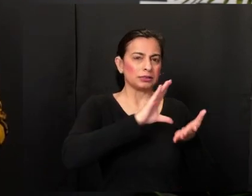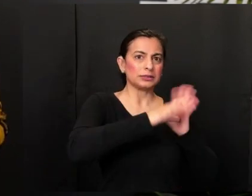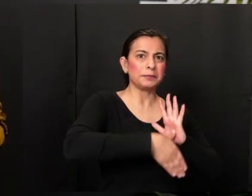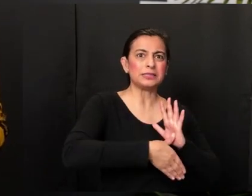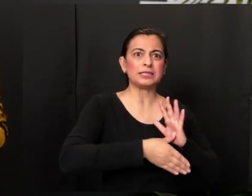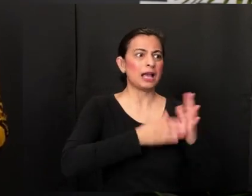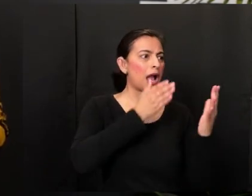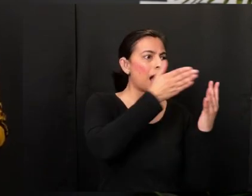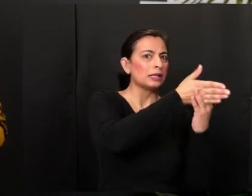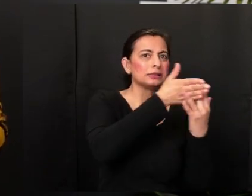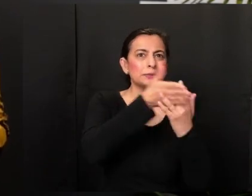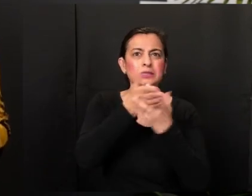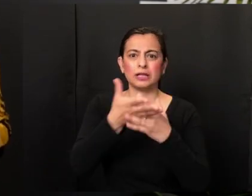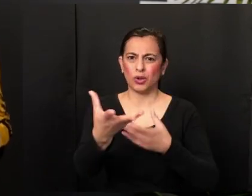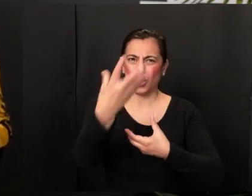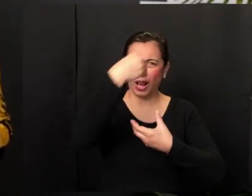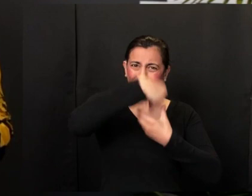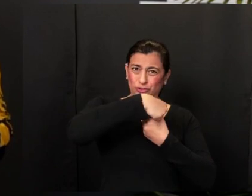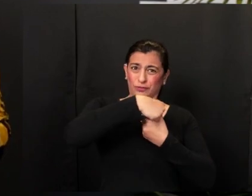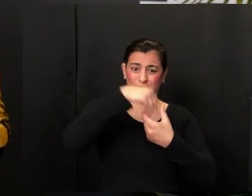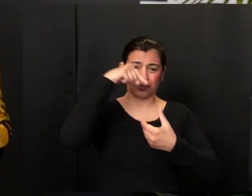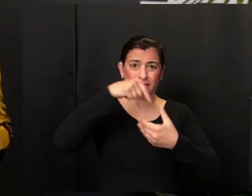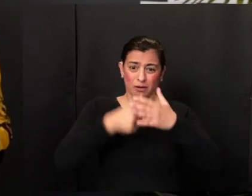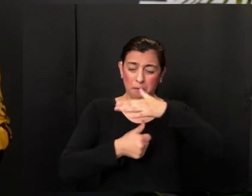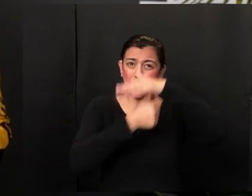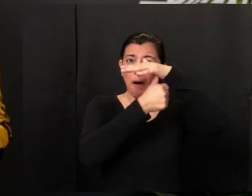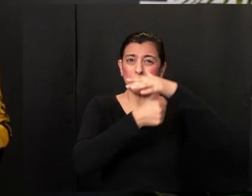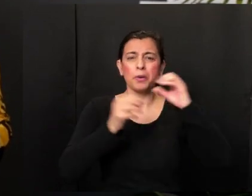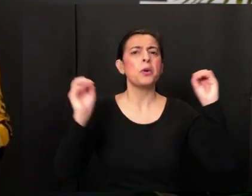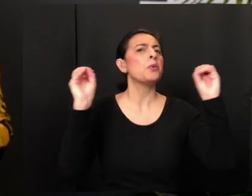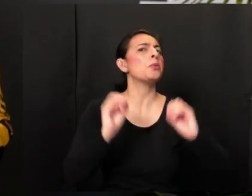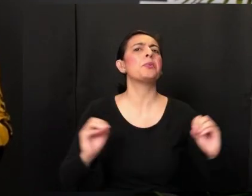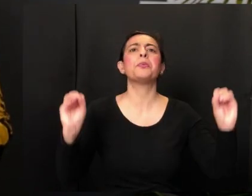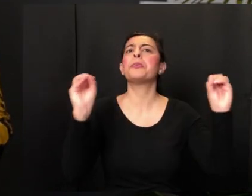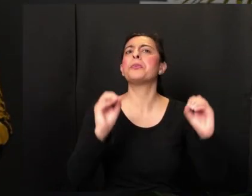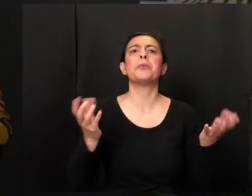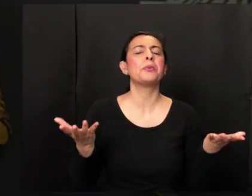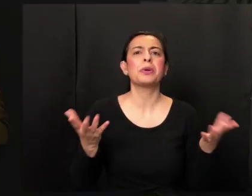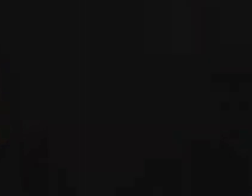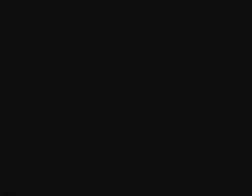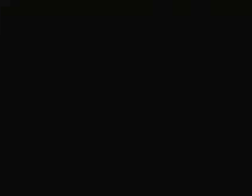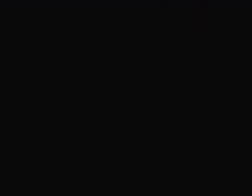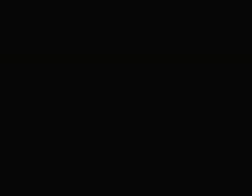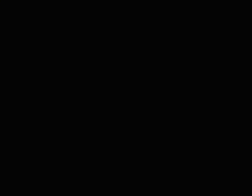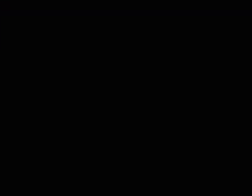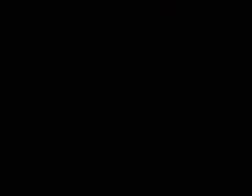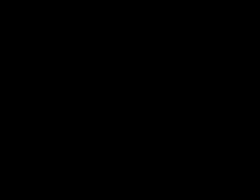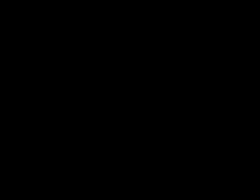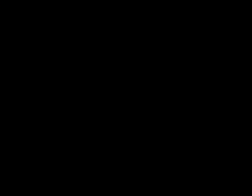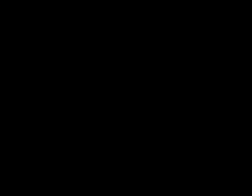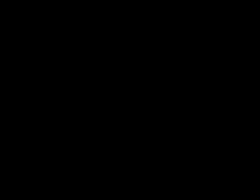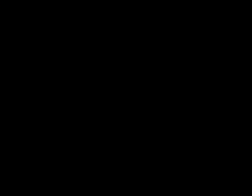was not a priority everywhere in the world. Worldwide,